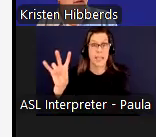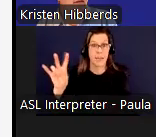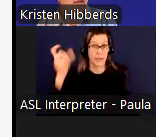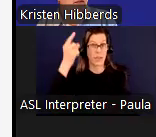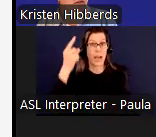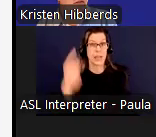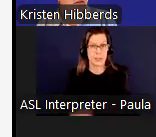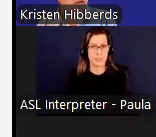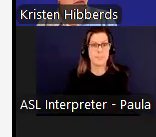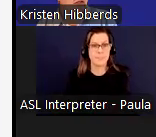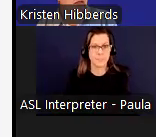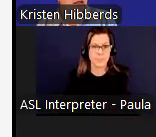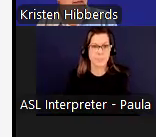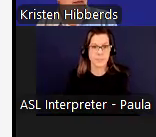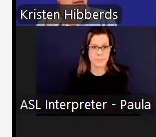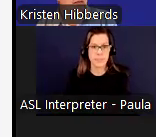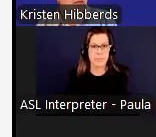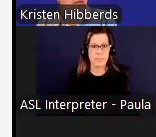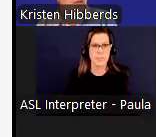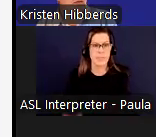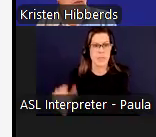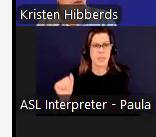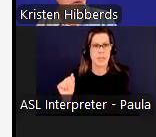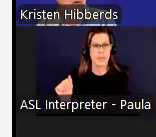Yeah, right, right there where it was just given as an example.